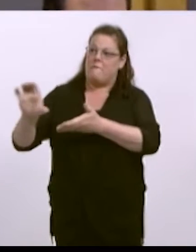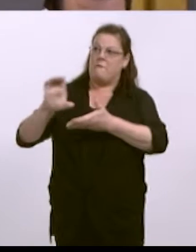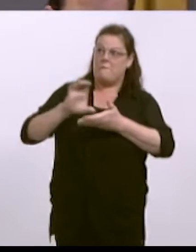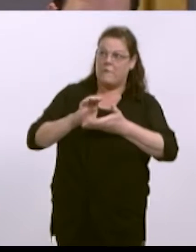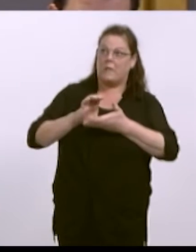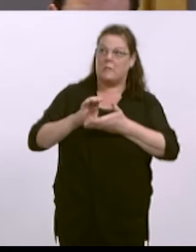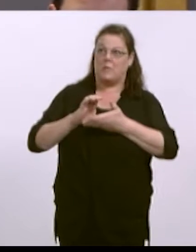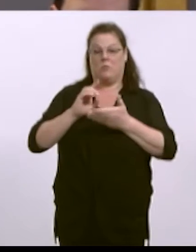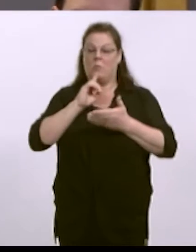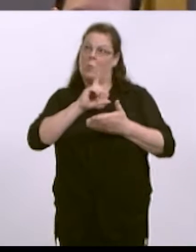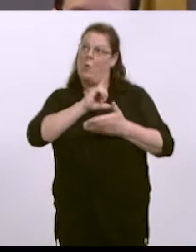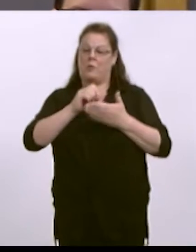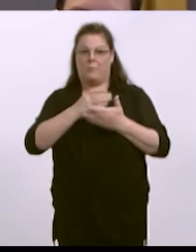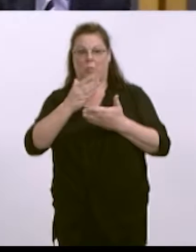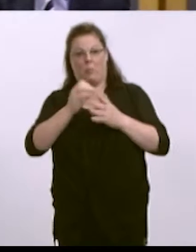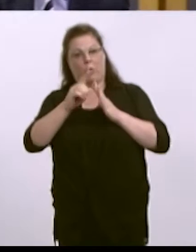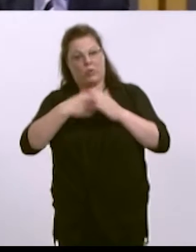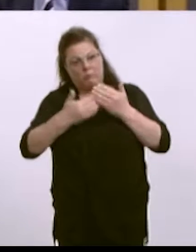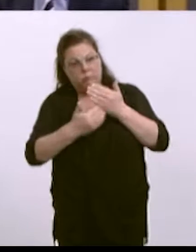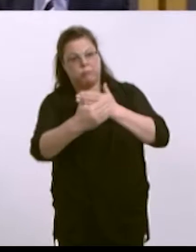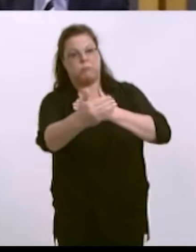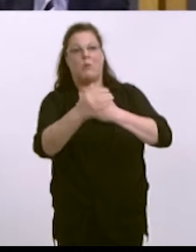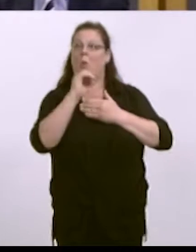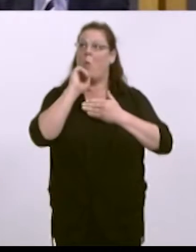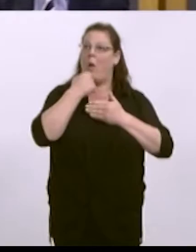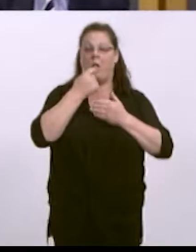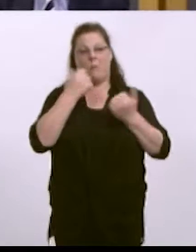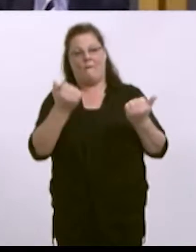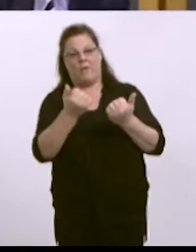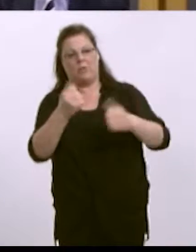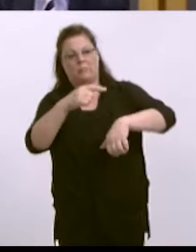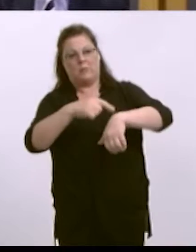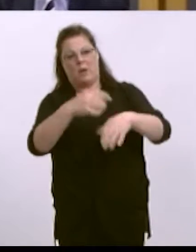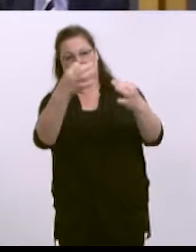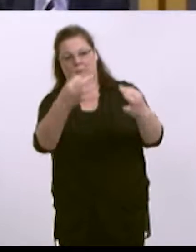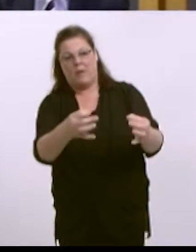we can deliver this project on time, and to the quality required?